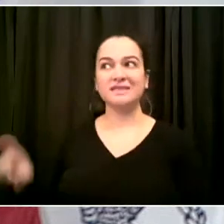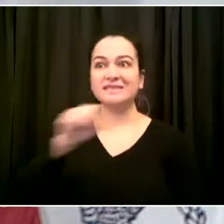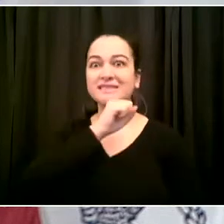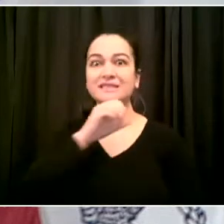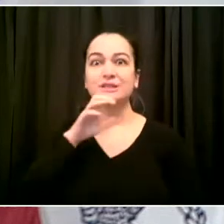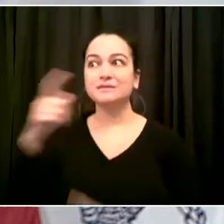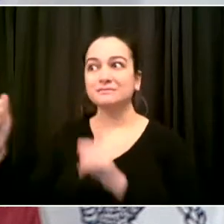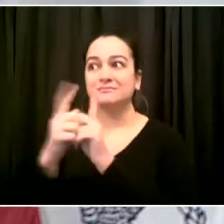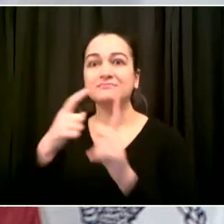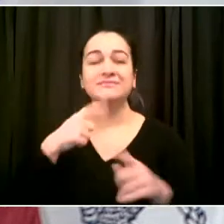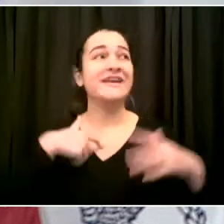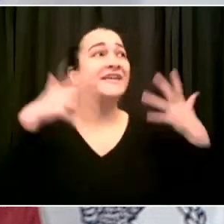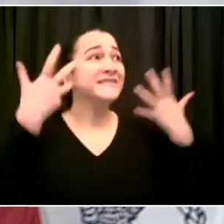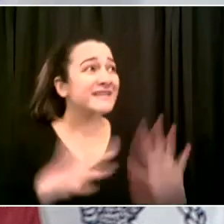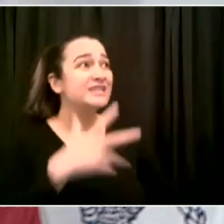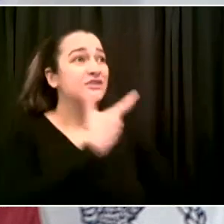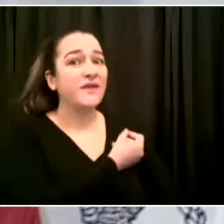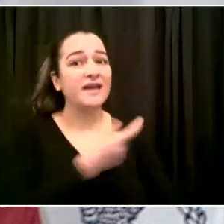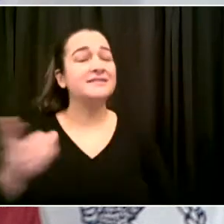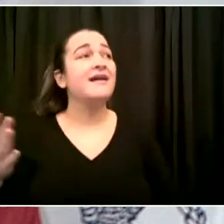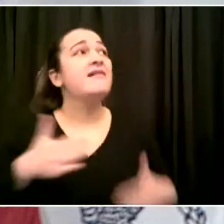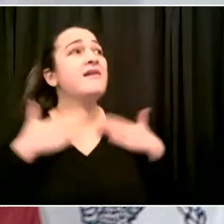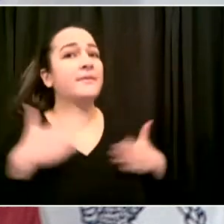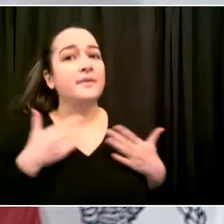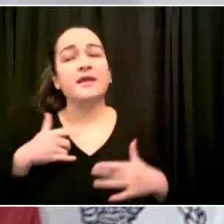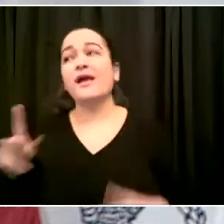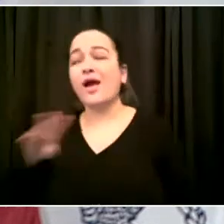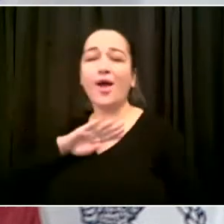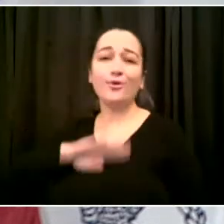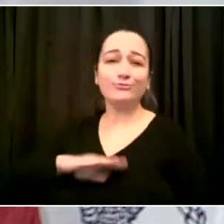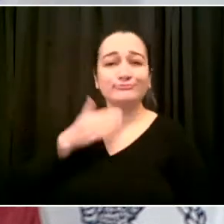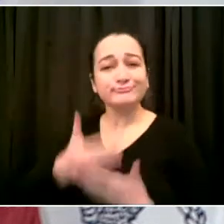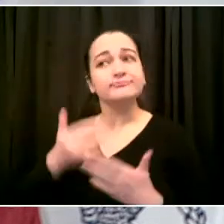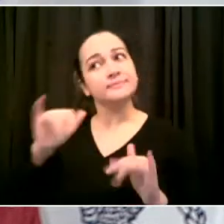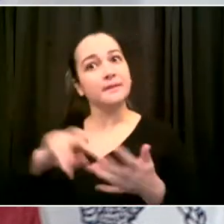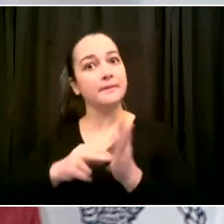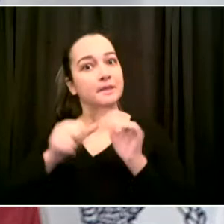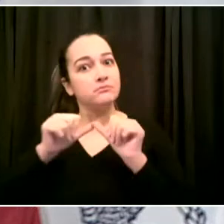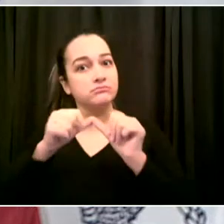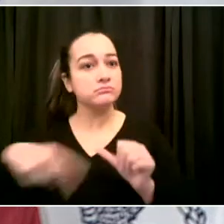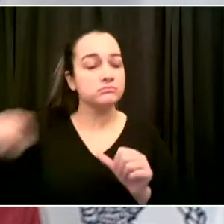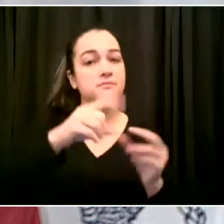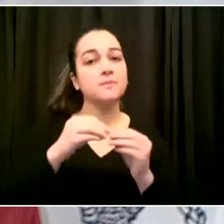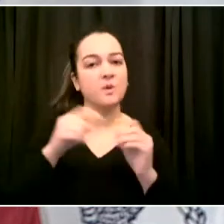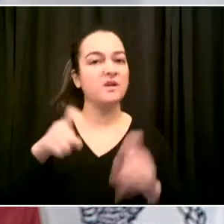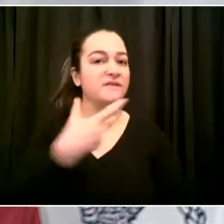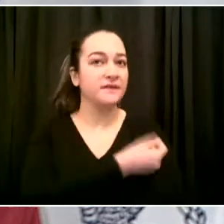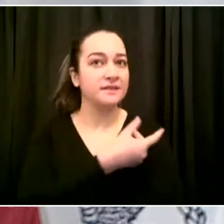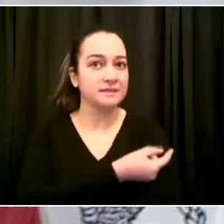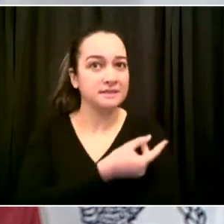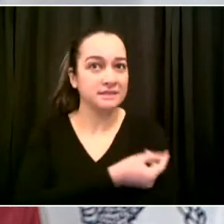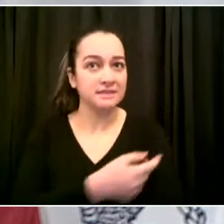THEIR LIVES. THE RELIEF US